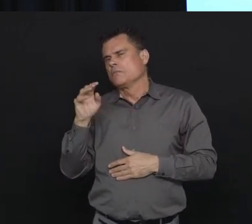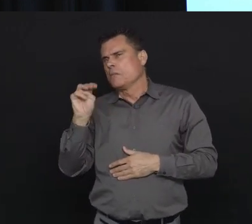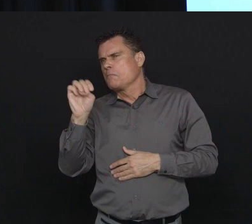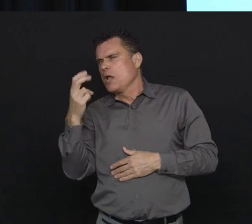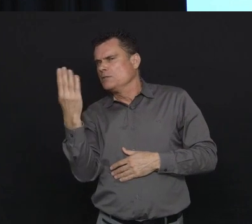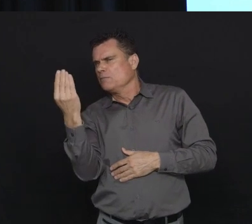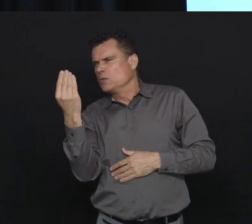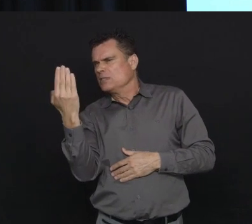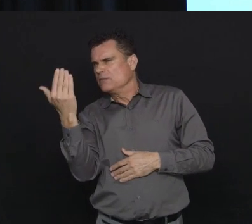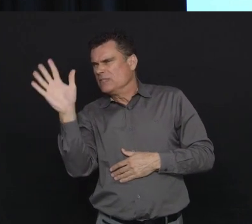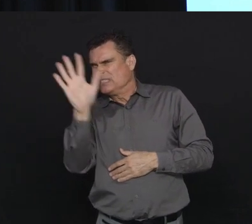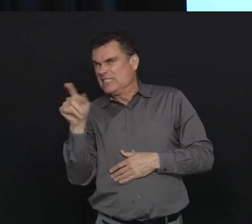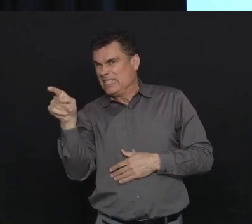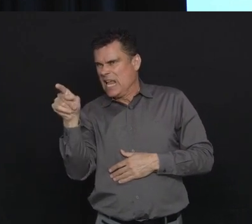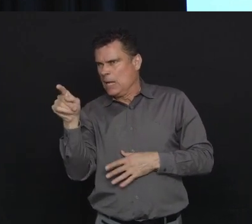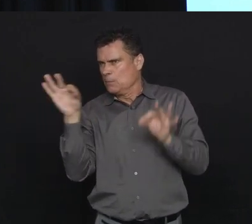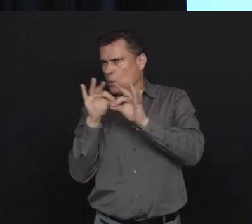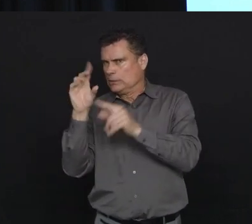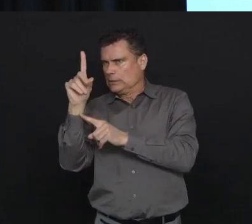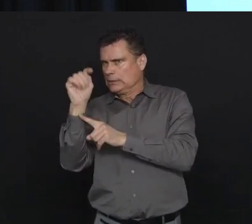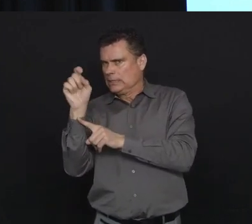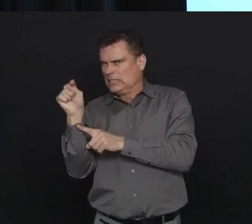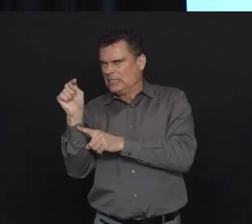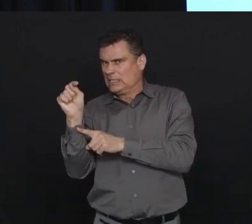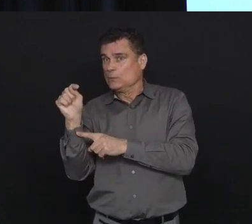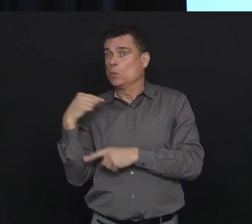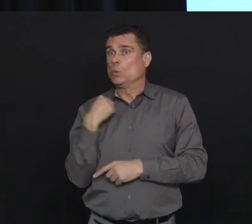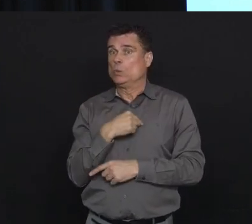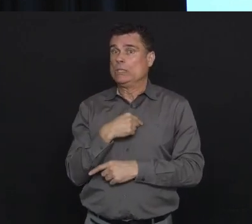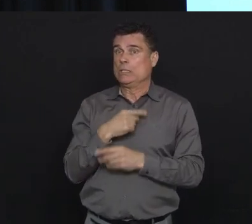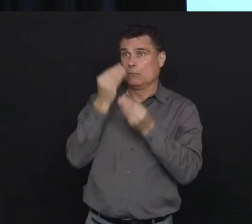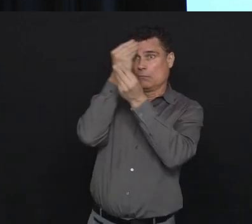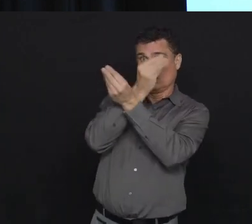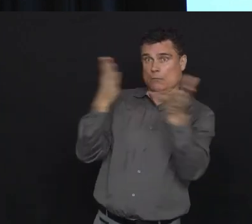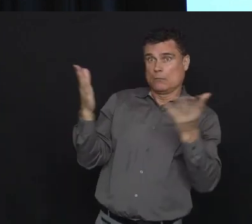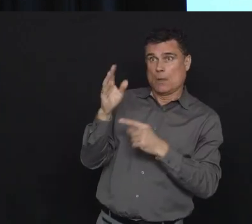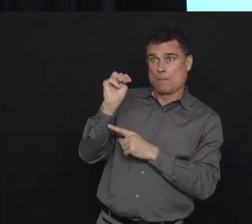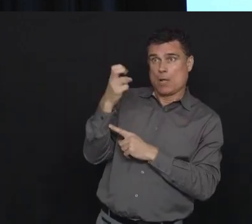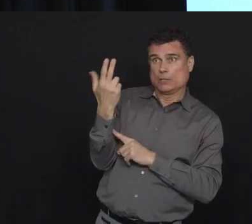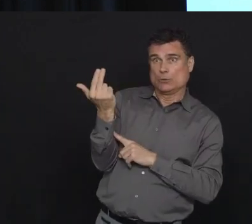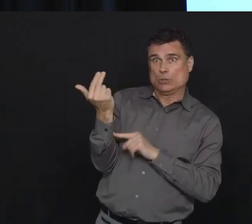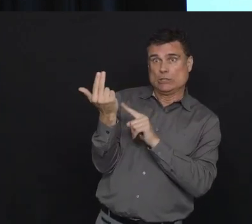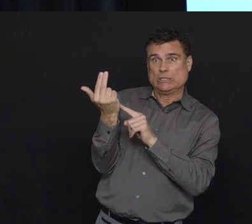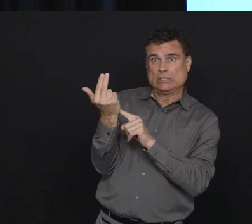was when we announced travel restrictions